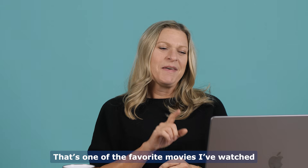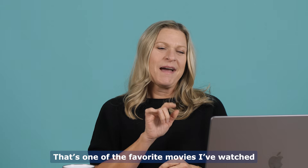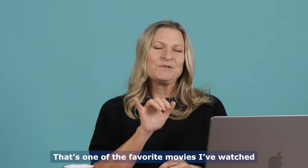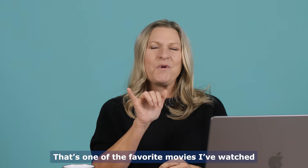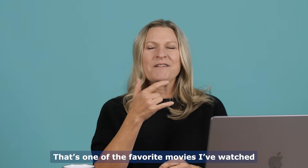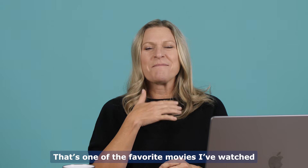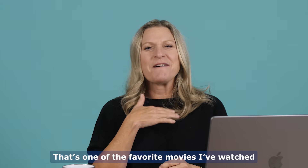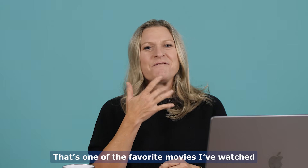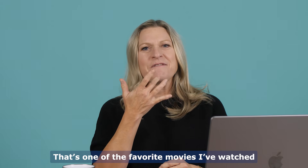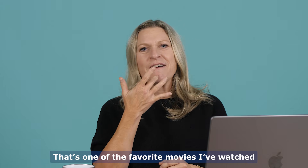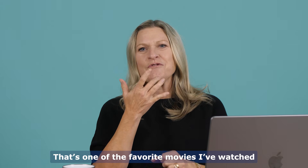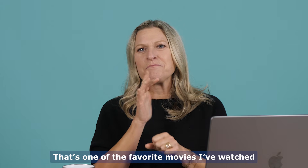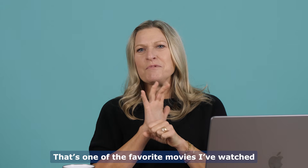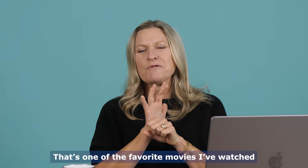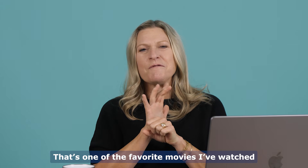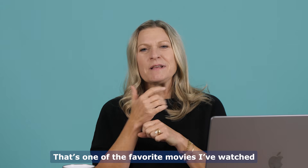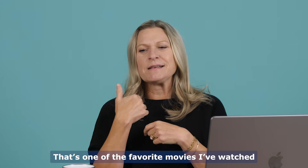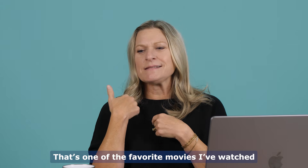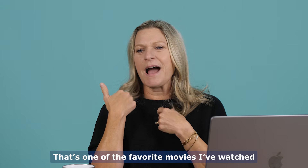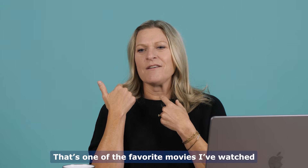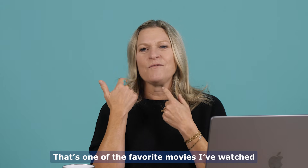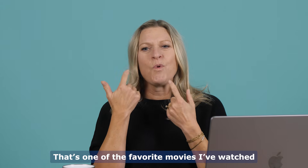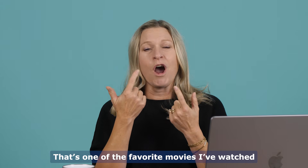That’s one of the favorite movies I’ve watched